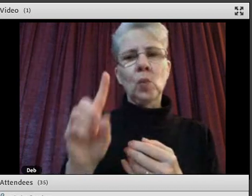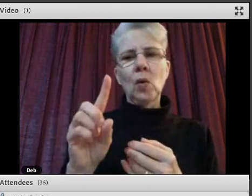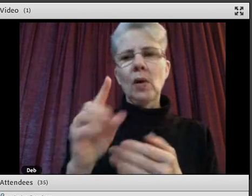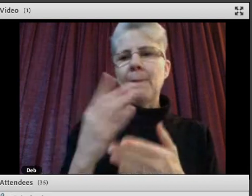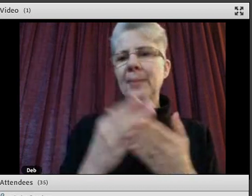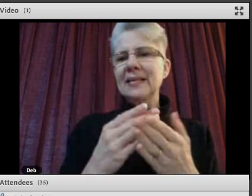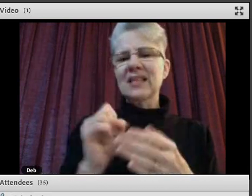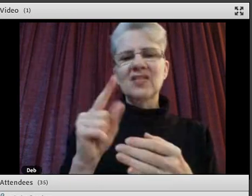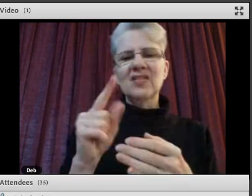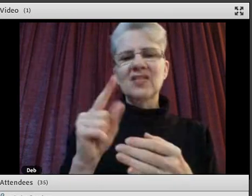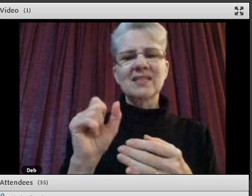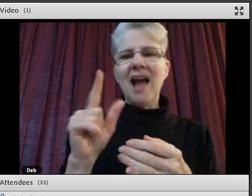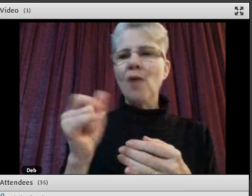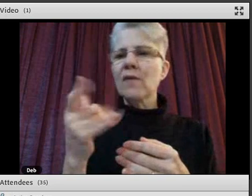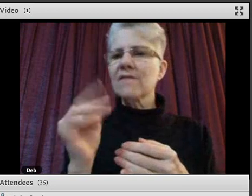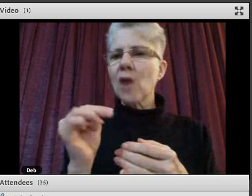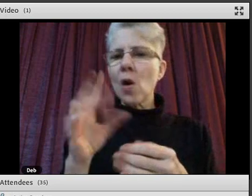just hiding in there, too.